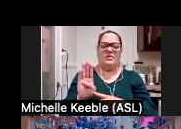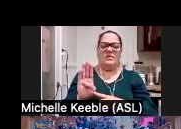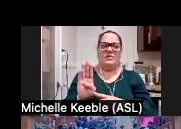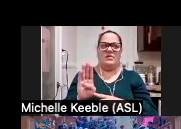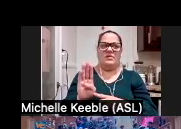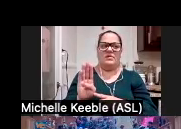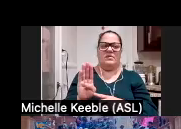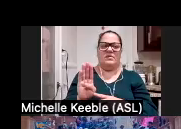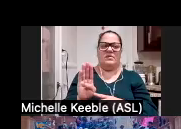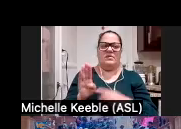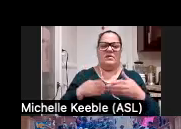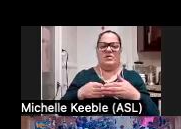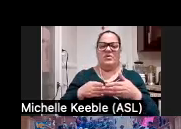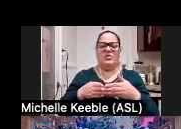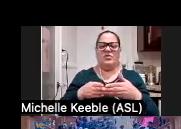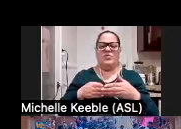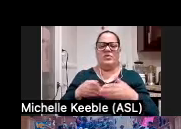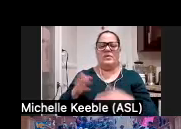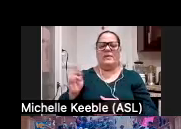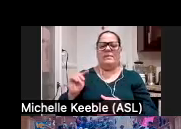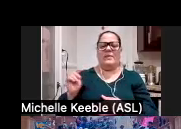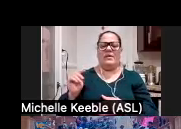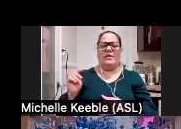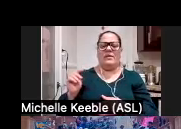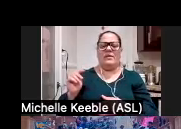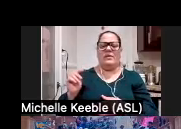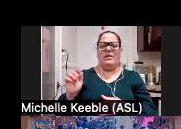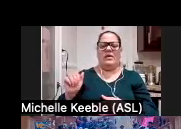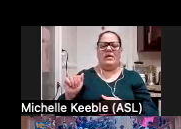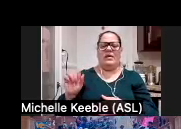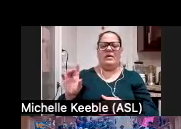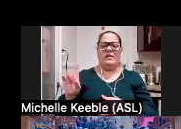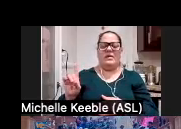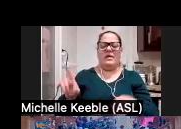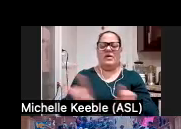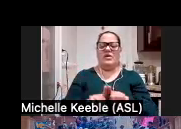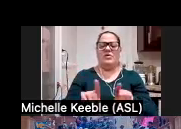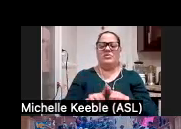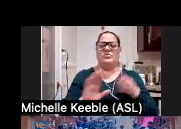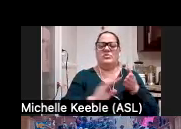little corner is where like our restroom um all ADA we do have braille signs um for individuals